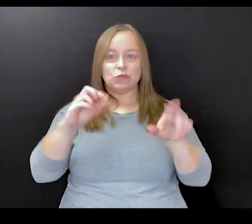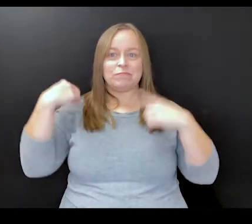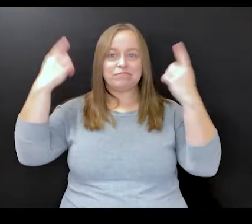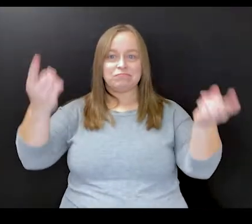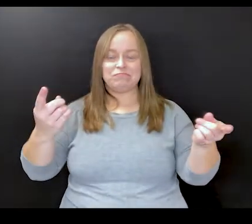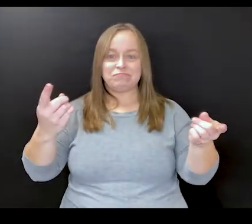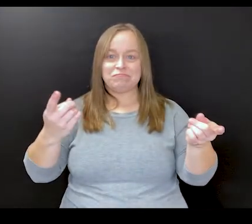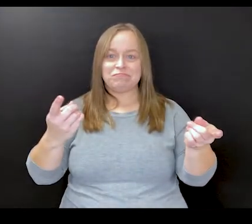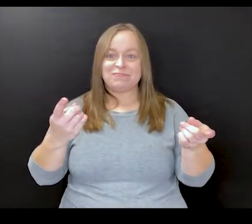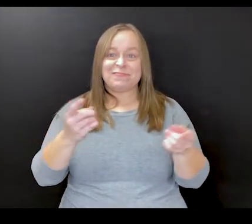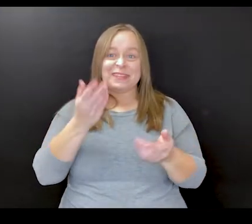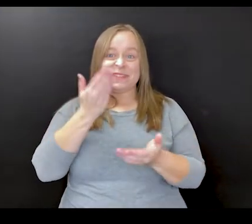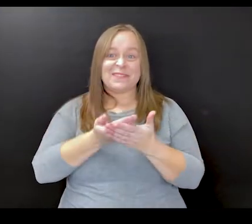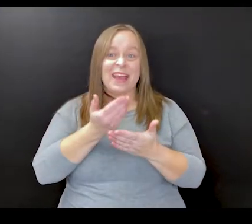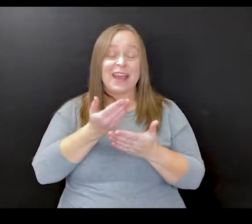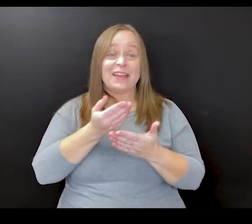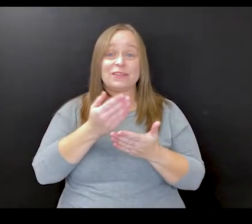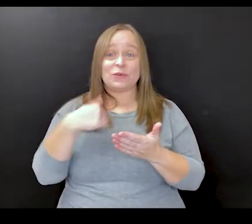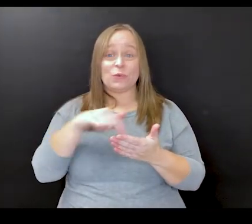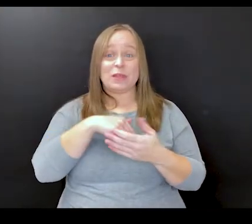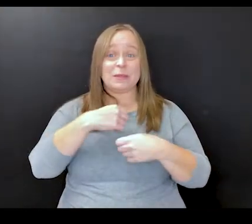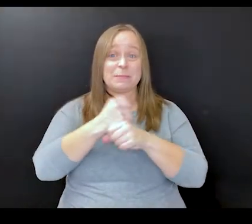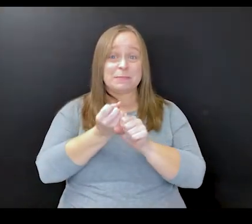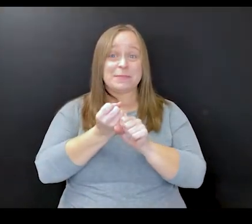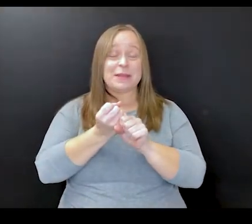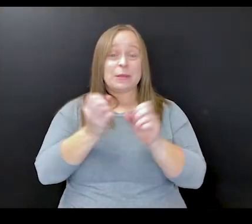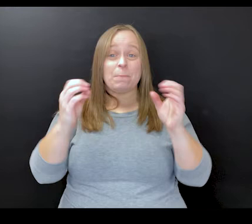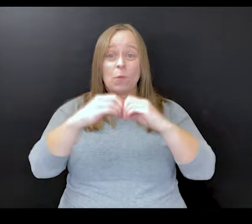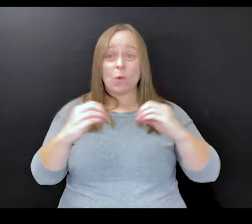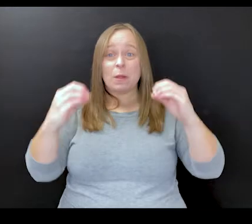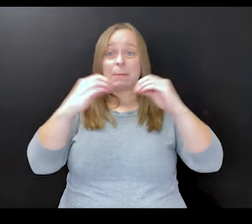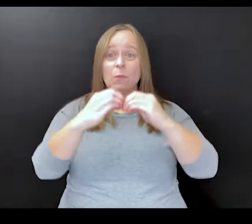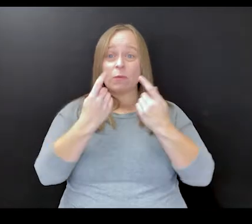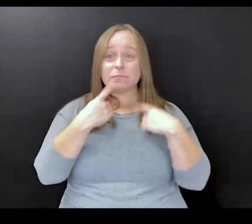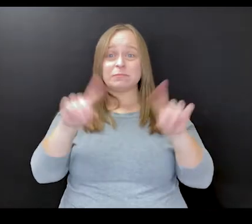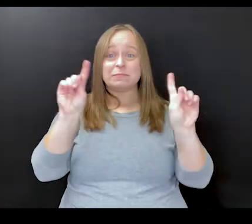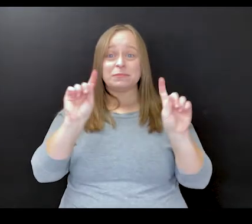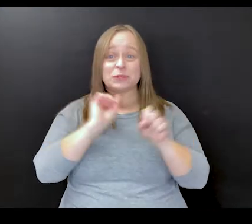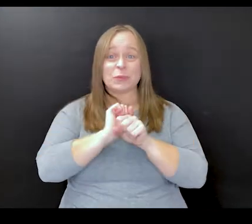that we're charged to do. And in fact, we've been producing more and more work